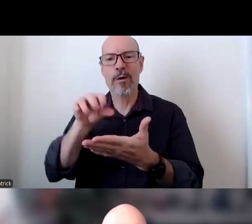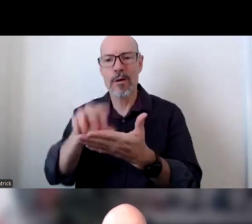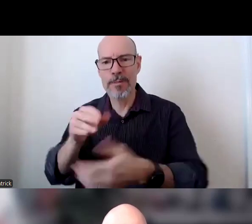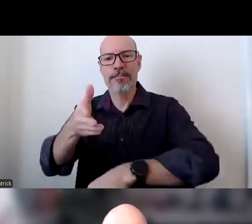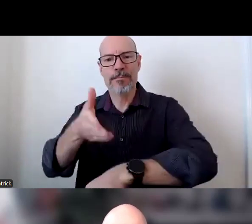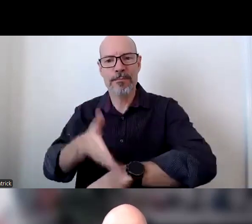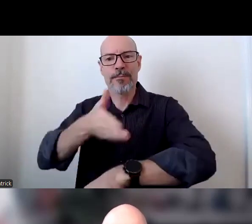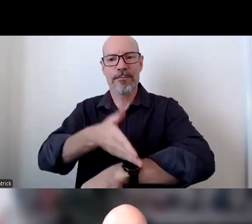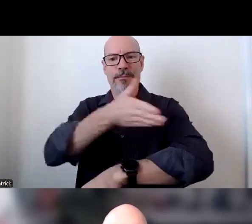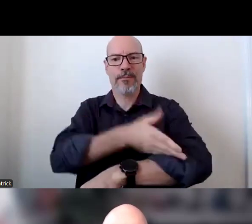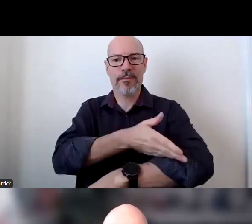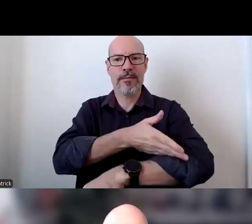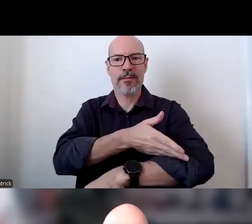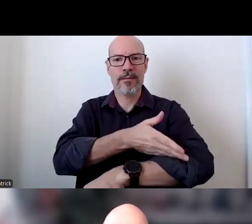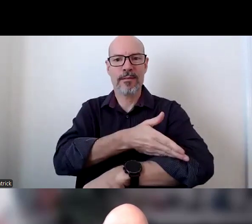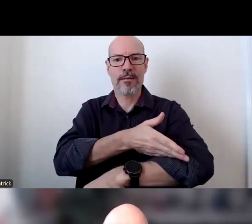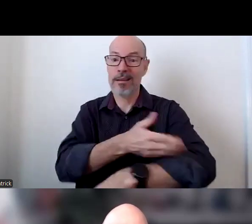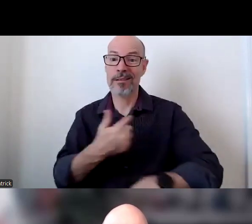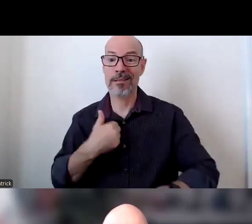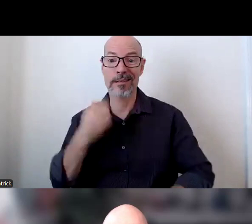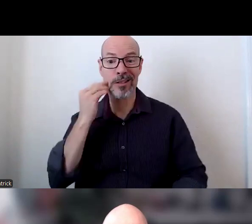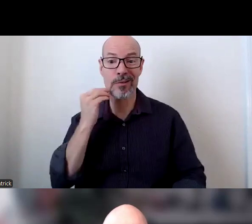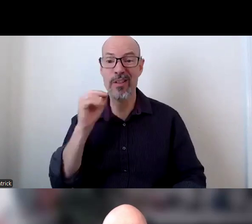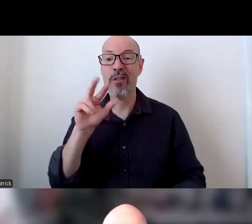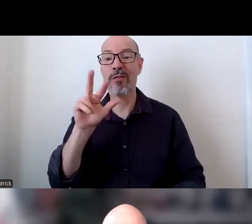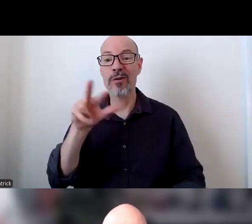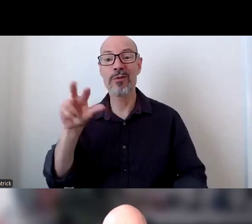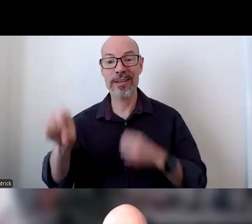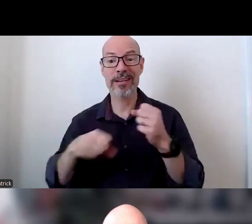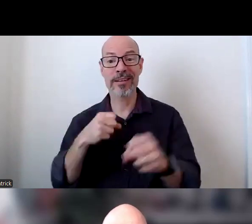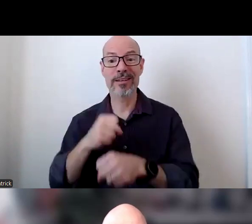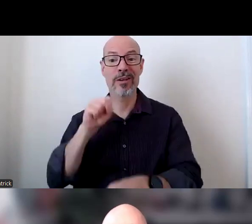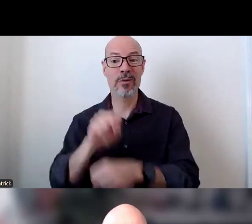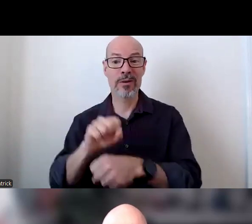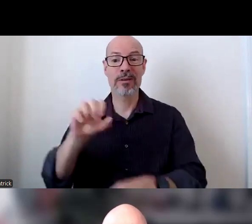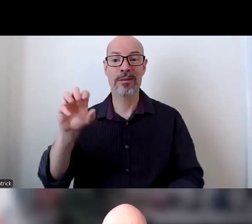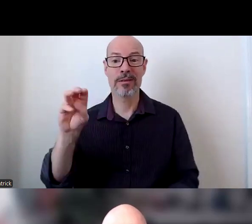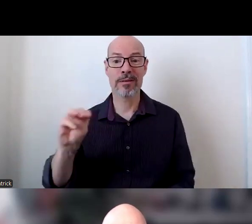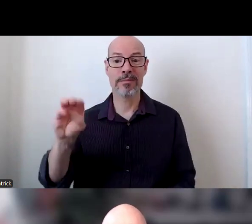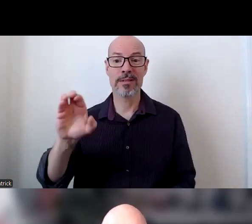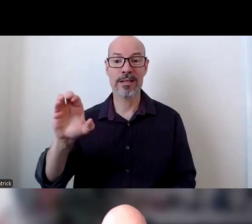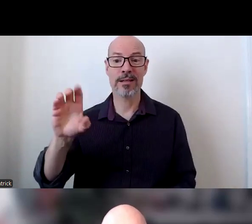tell you from experience, having been at MCDHH for nearly 33 years now, I can tell you there